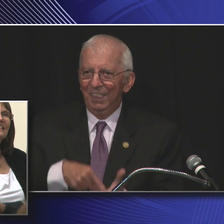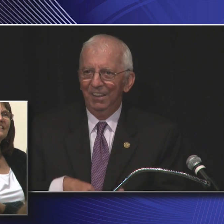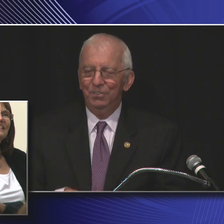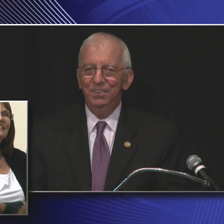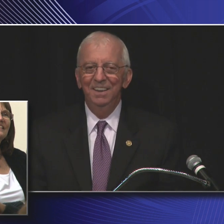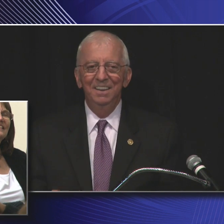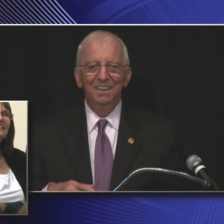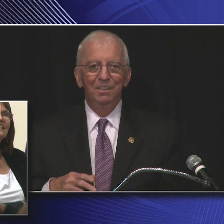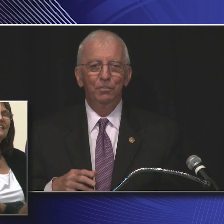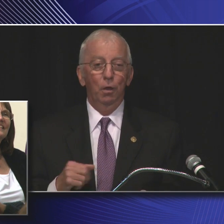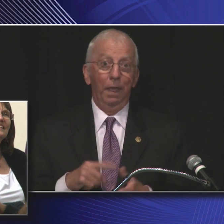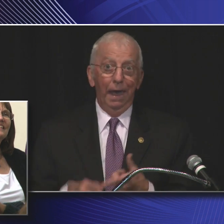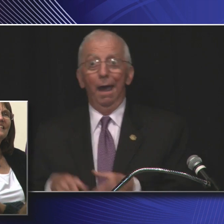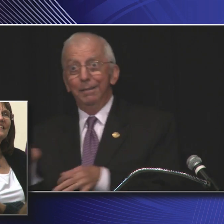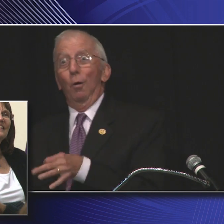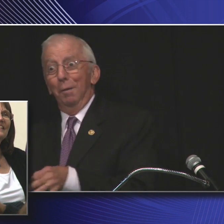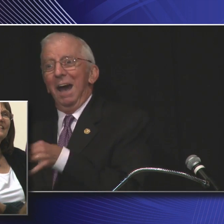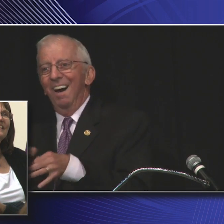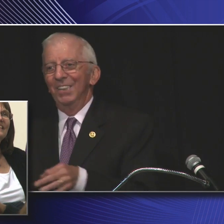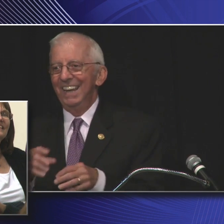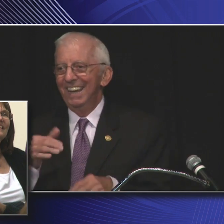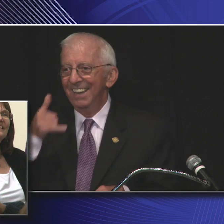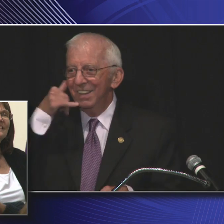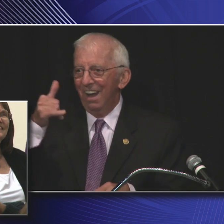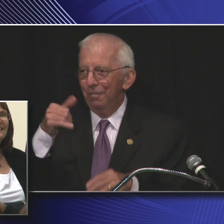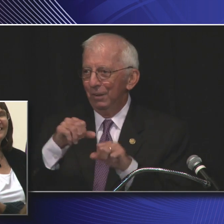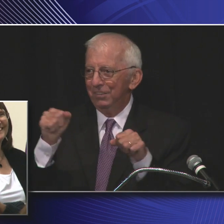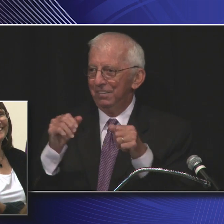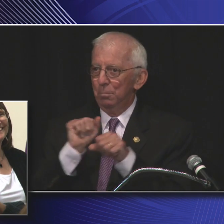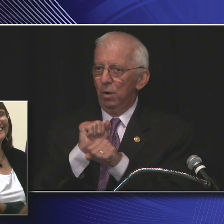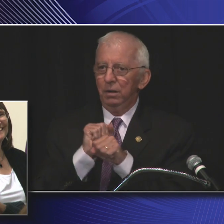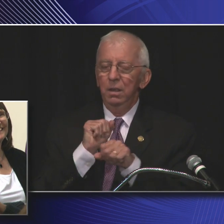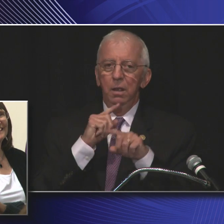like this?" So then I told him how the telephone system worked.